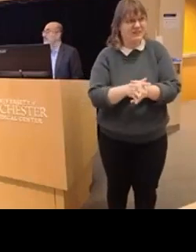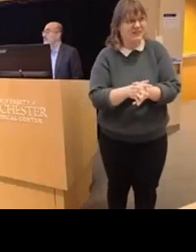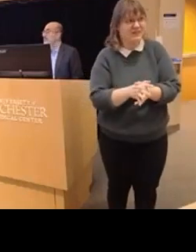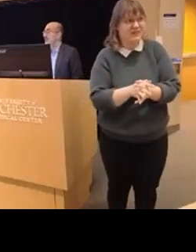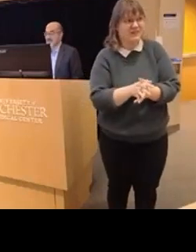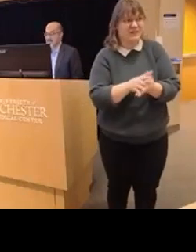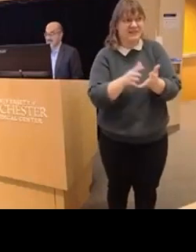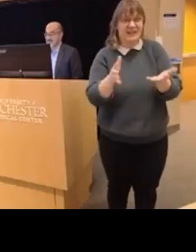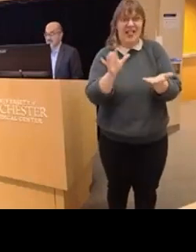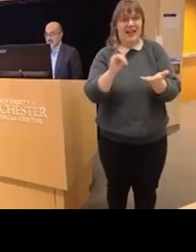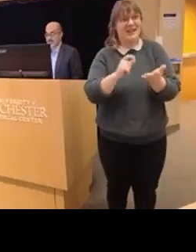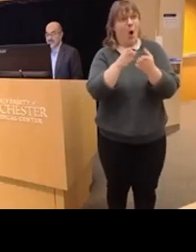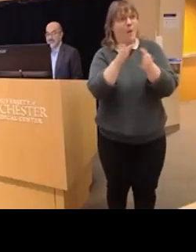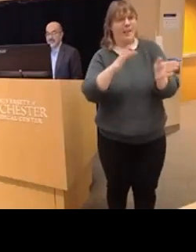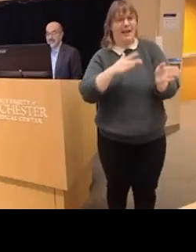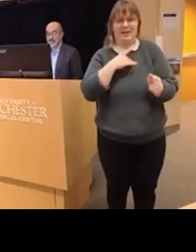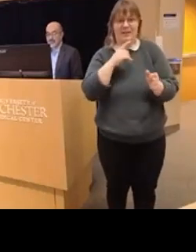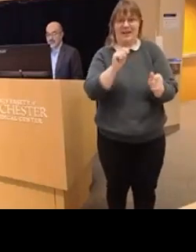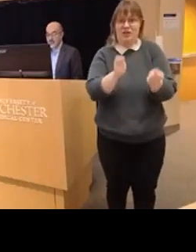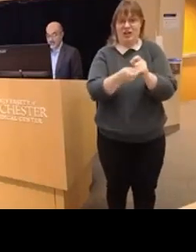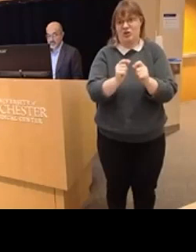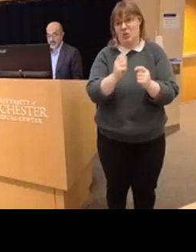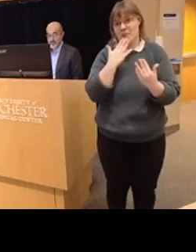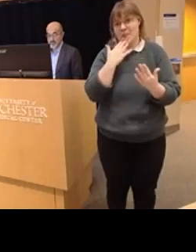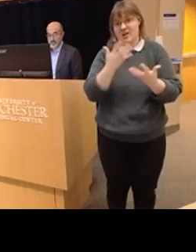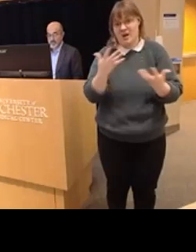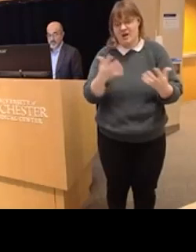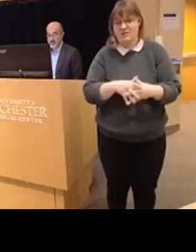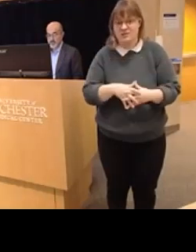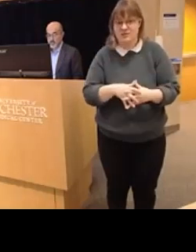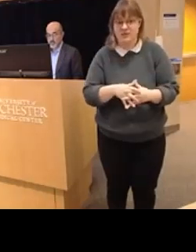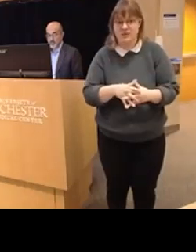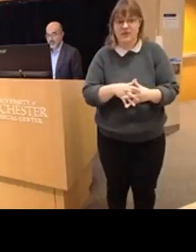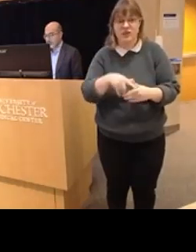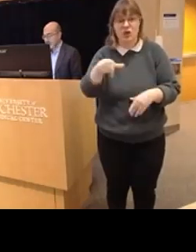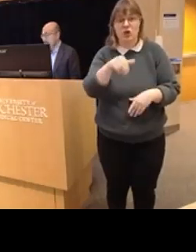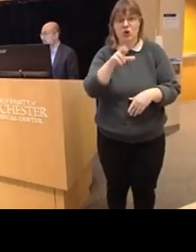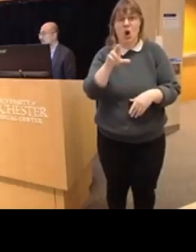sentiment can change huh so thank you very much uh here's the QR code I guess I'll leave that up